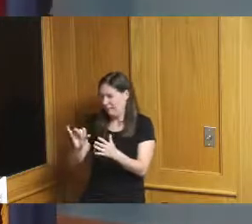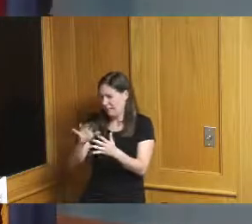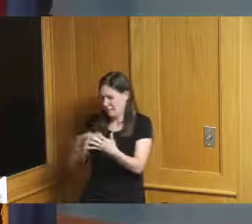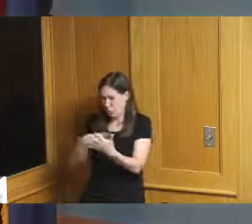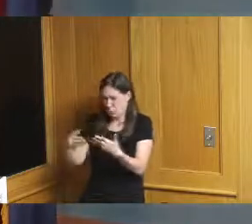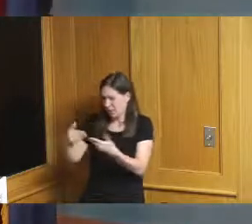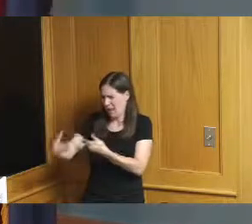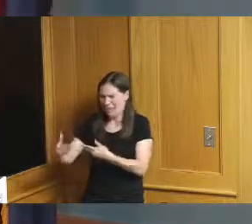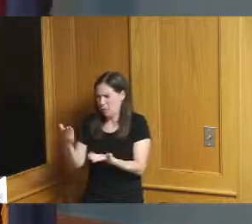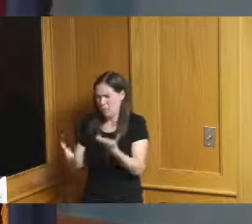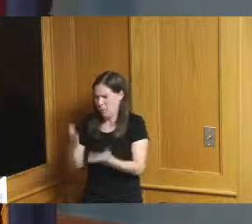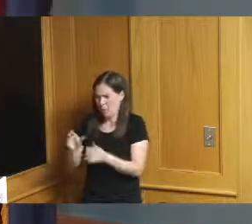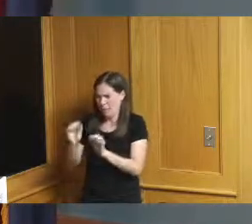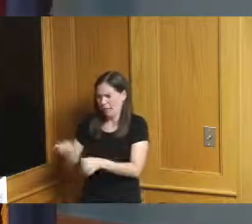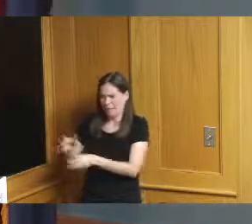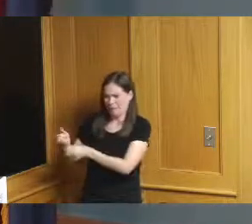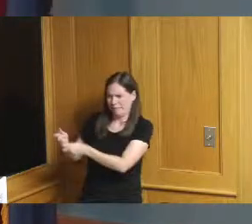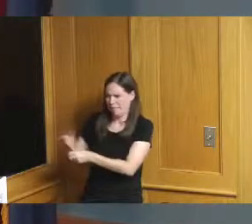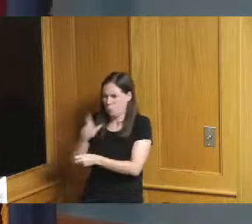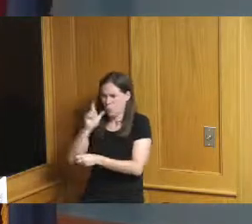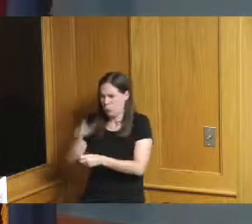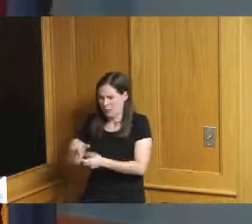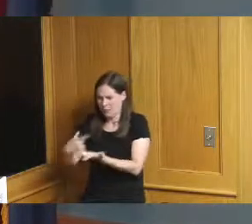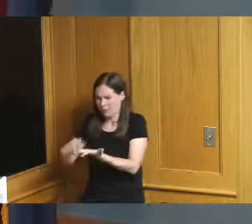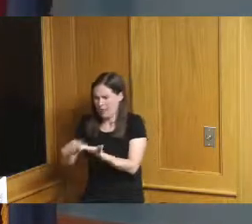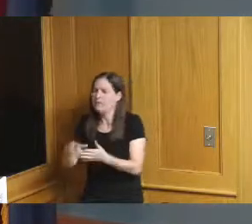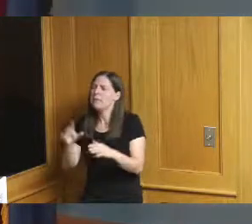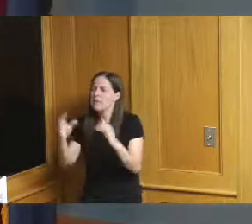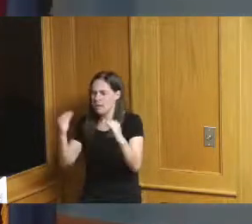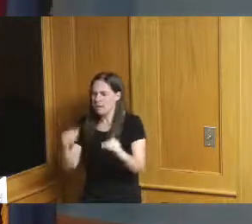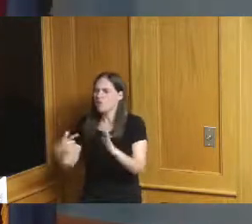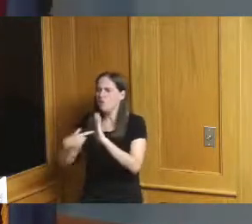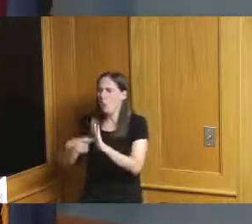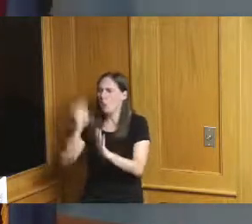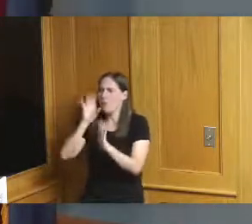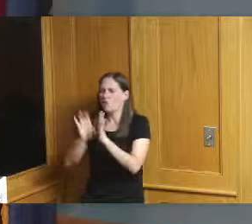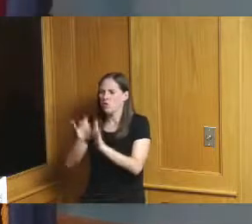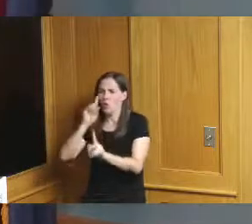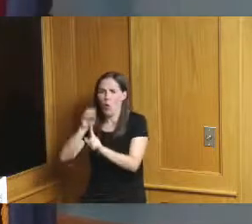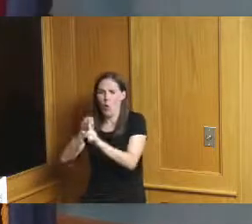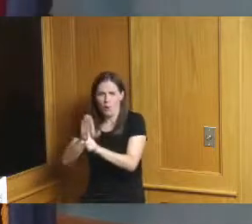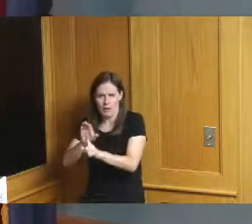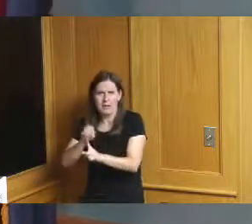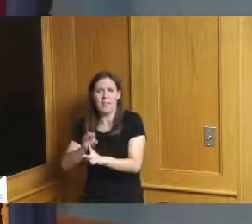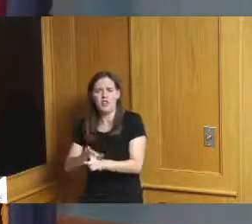hear about that and he showed some pictures of the orientation at walnut hills and so that you were